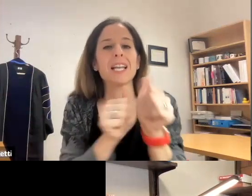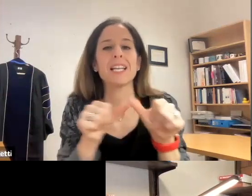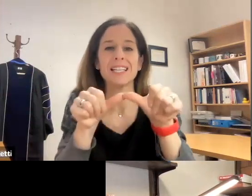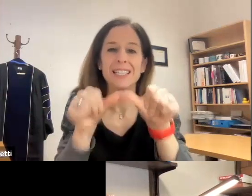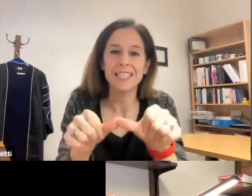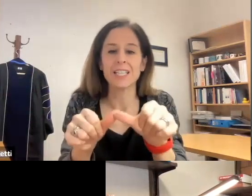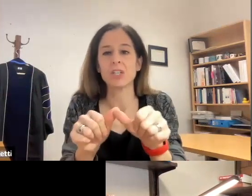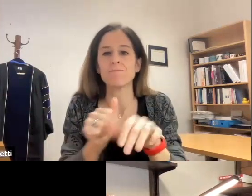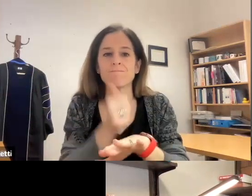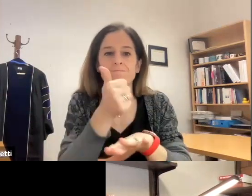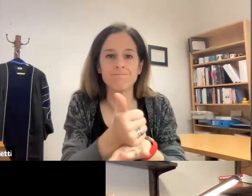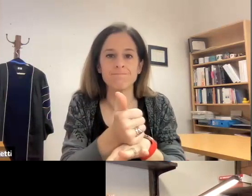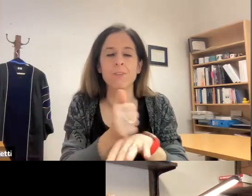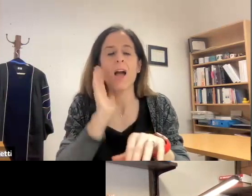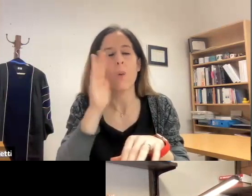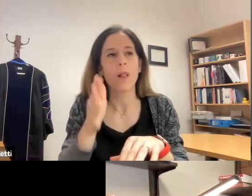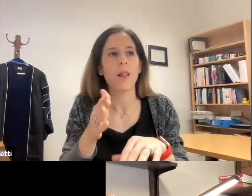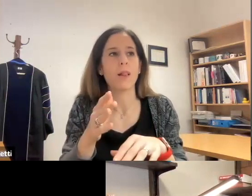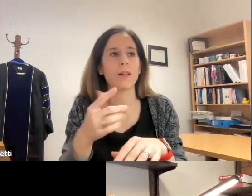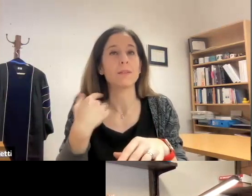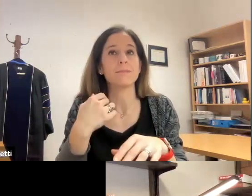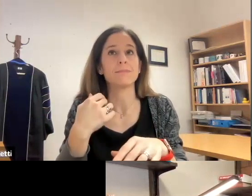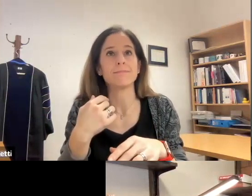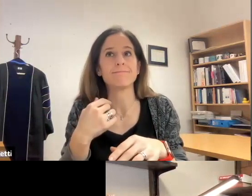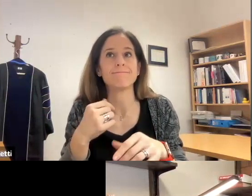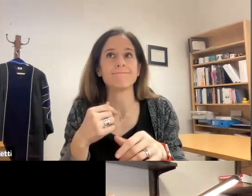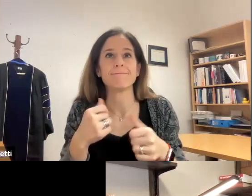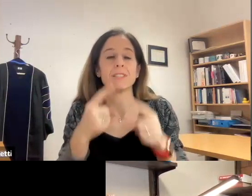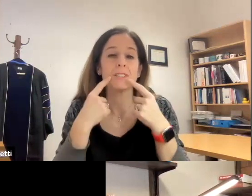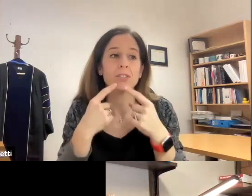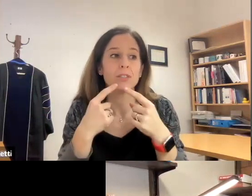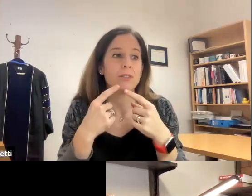that's no longer the focus? How can we continue to make